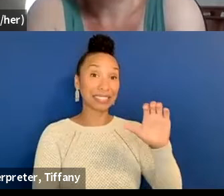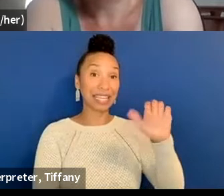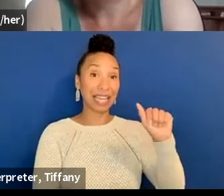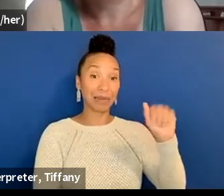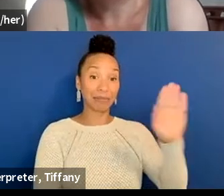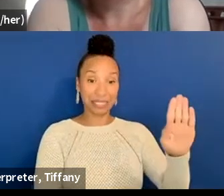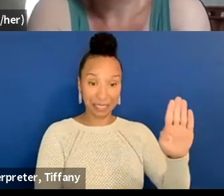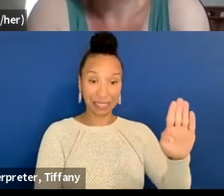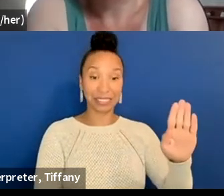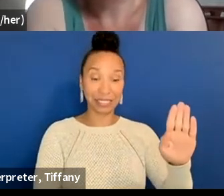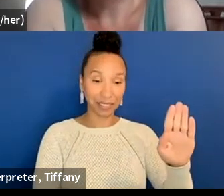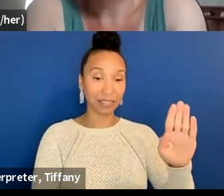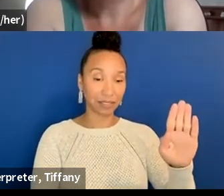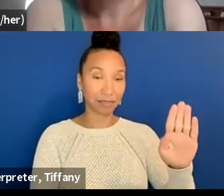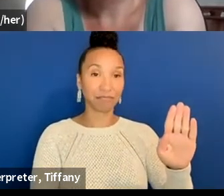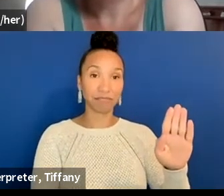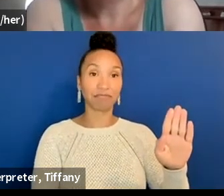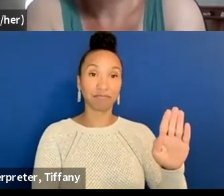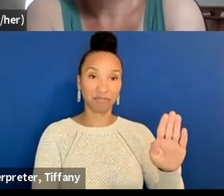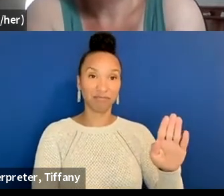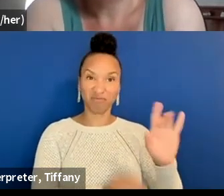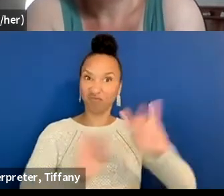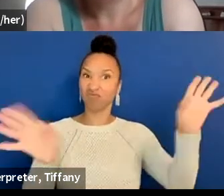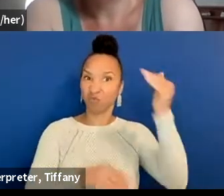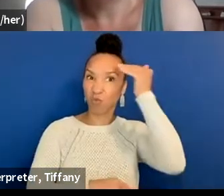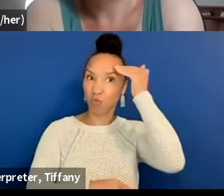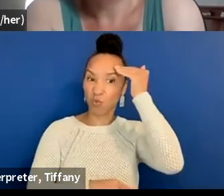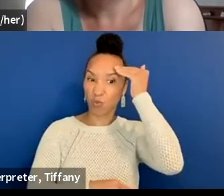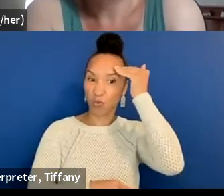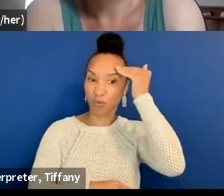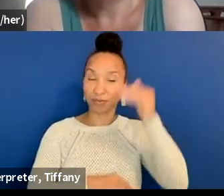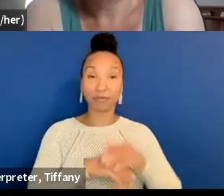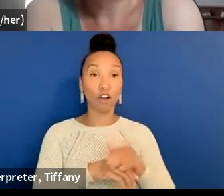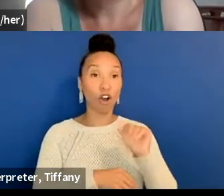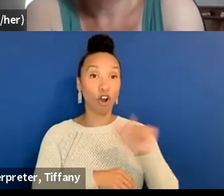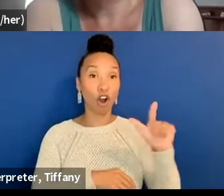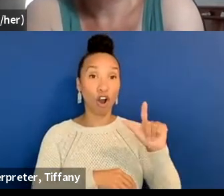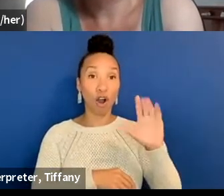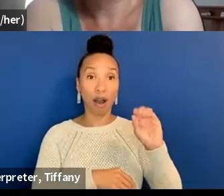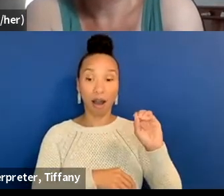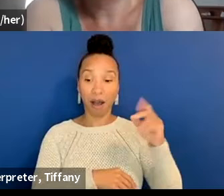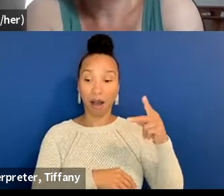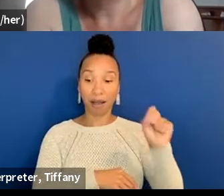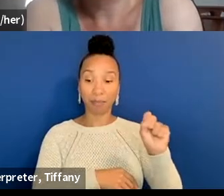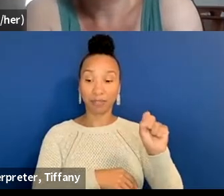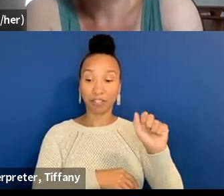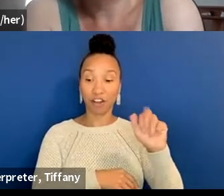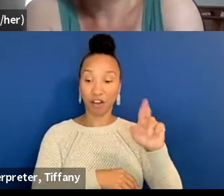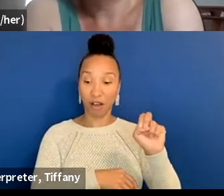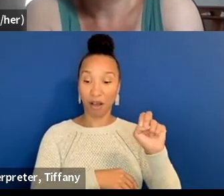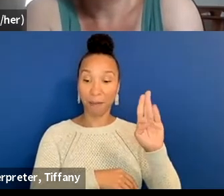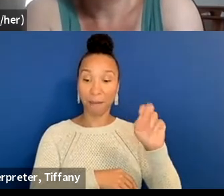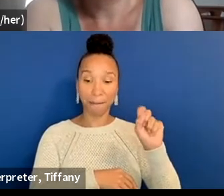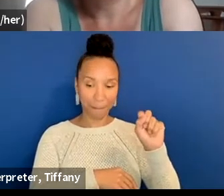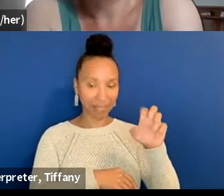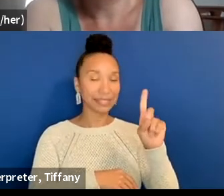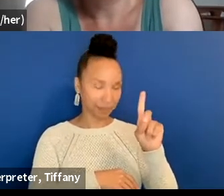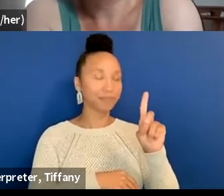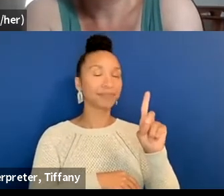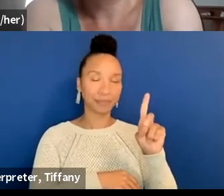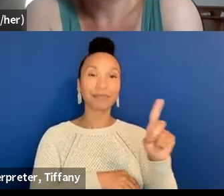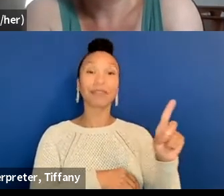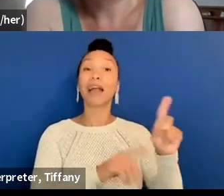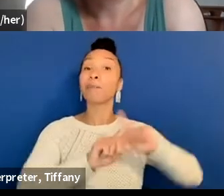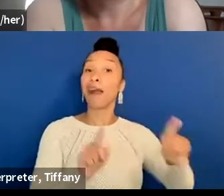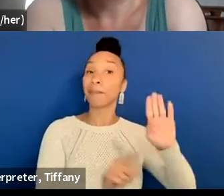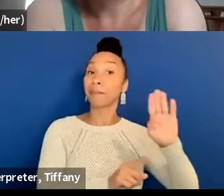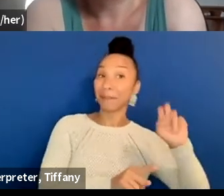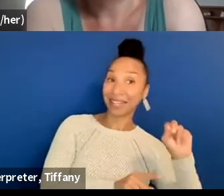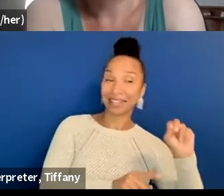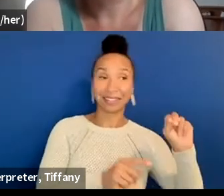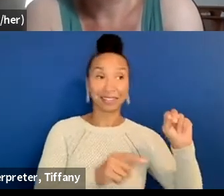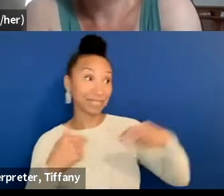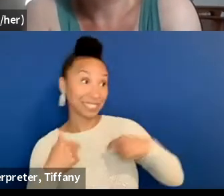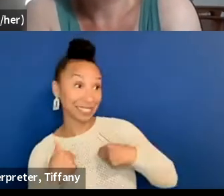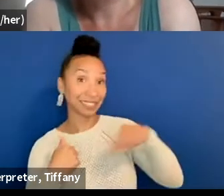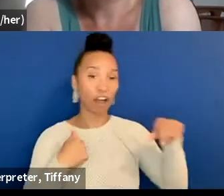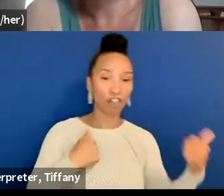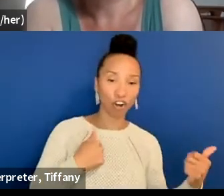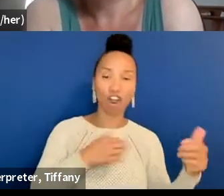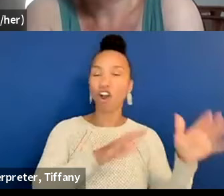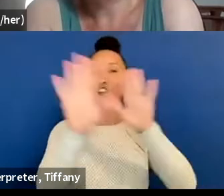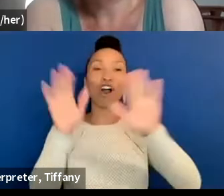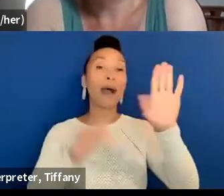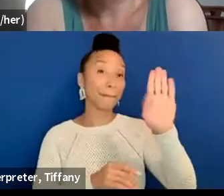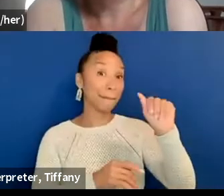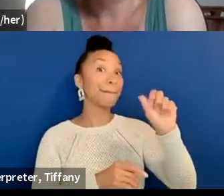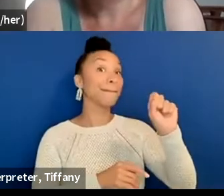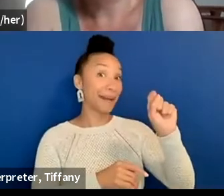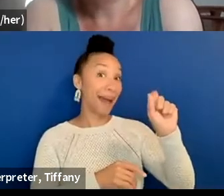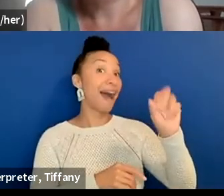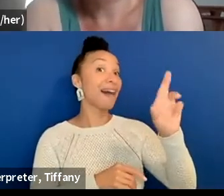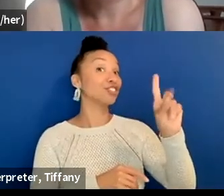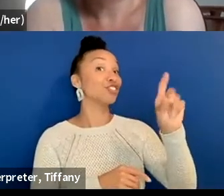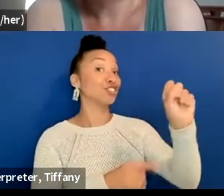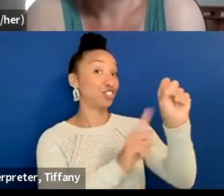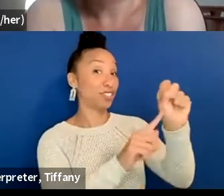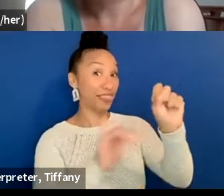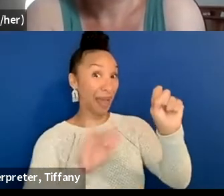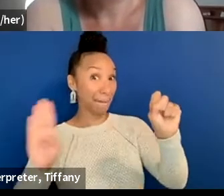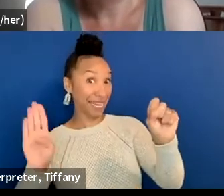x (they/themme): Our are bastards is what there is what it was originally is the be is usually bastards but i'm already changing it to busted or something else, because that the word is a loaded.